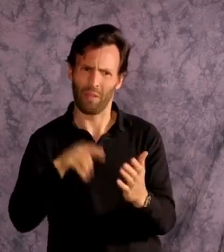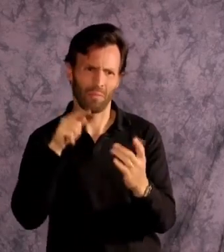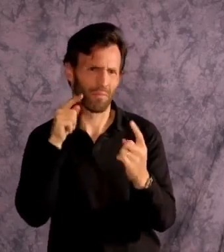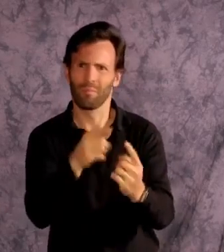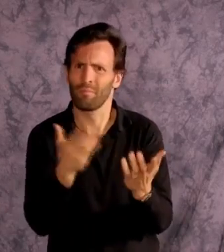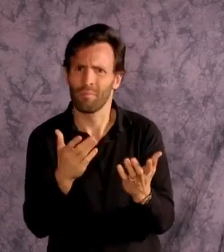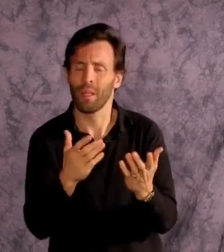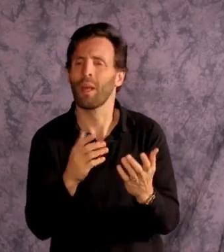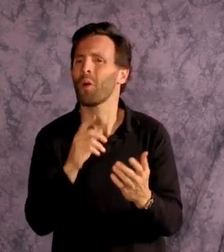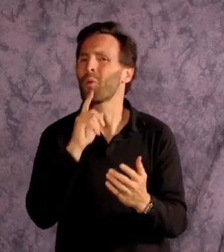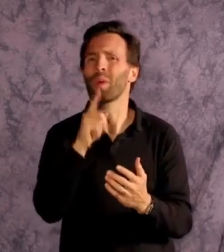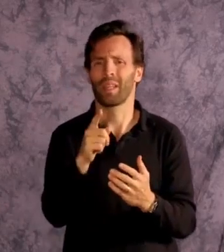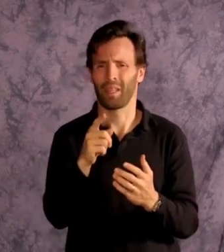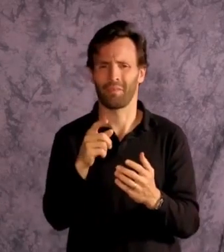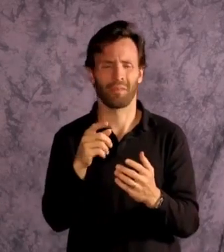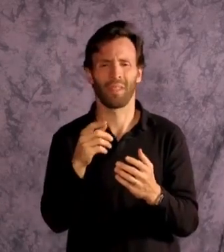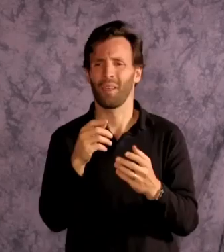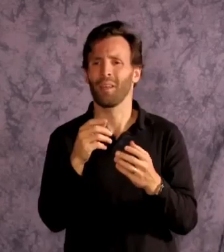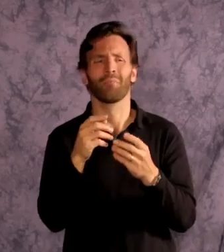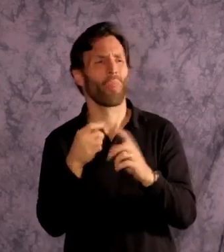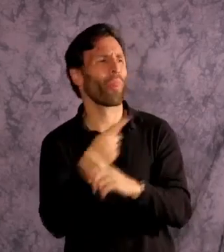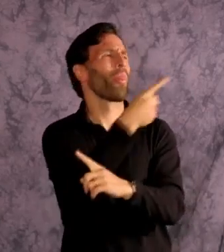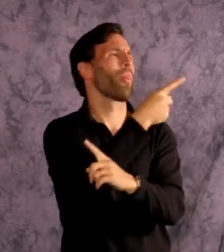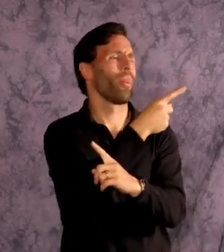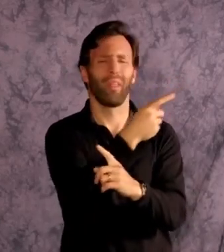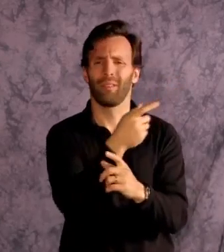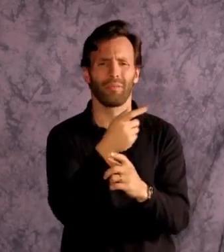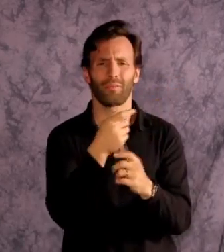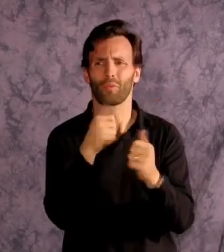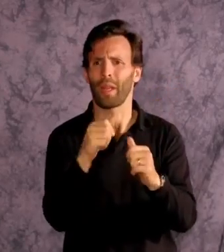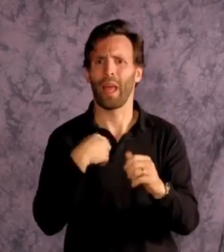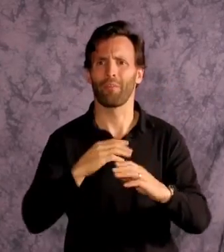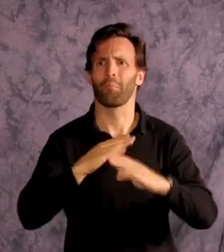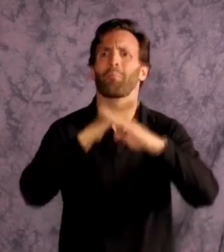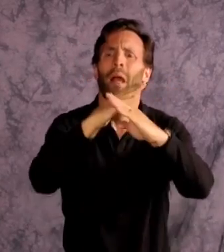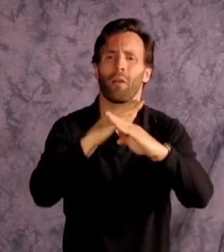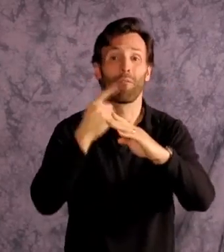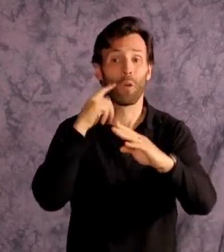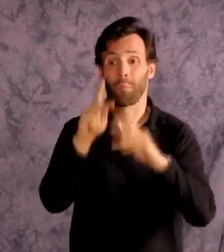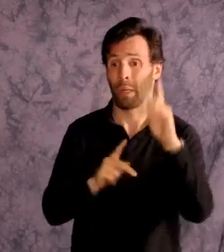Minnesotans should see the proposal for what it is: